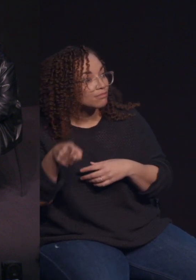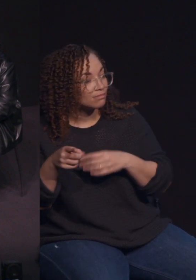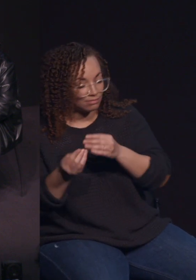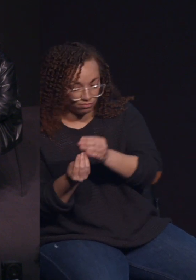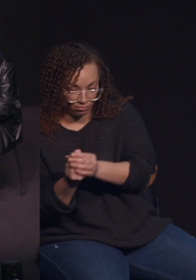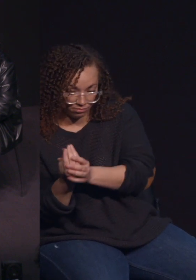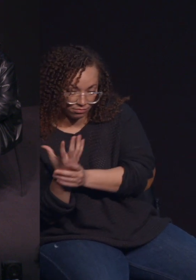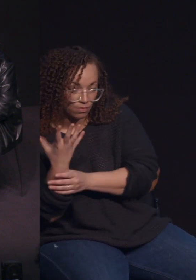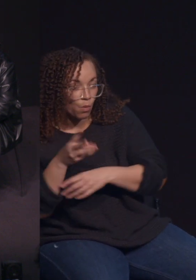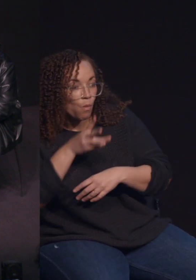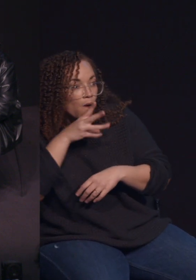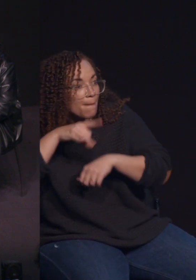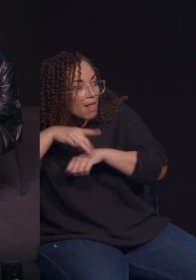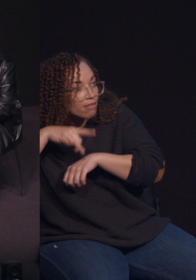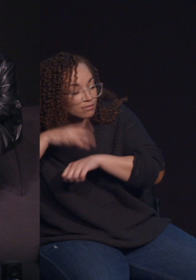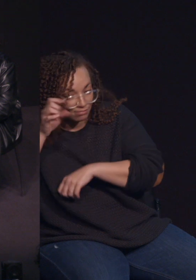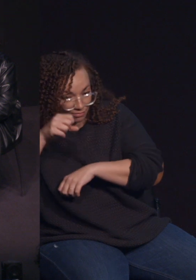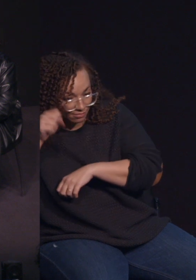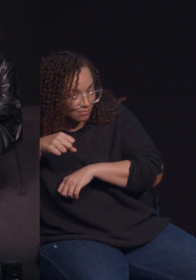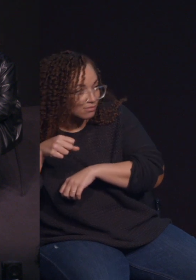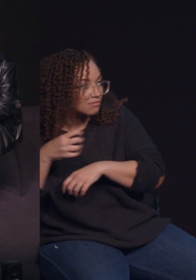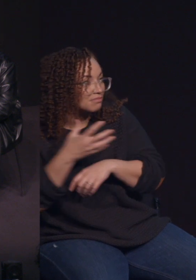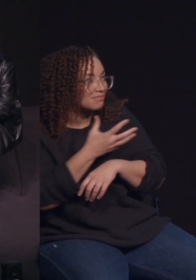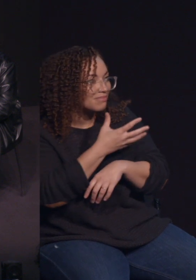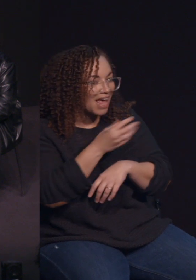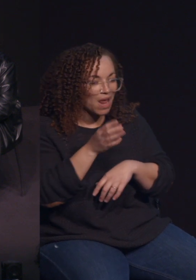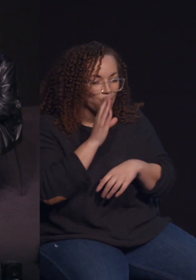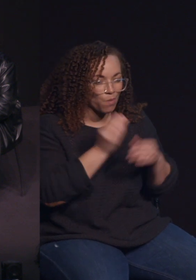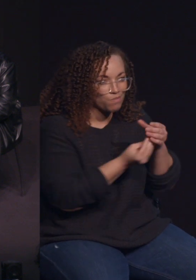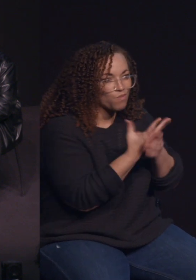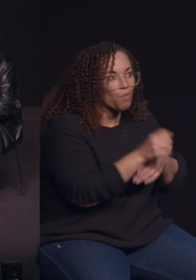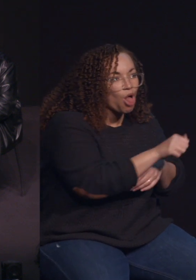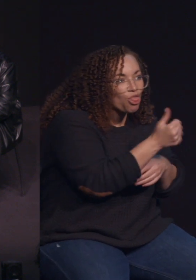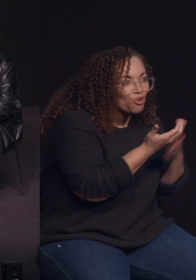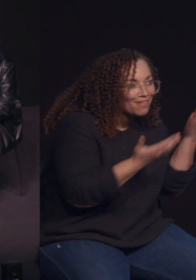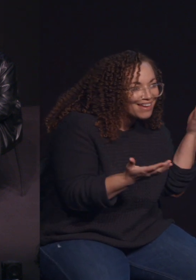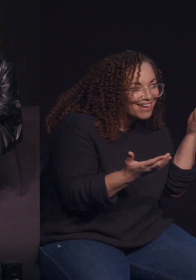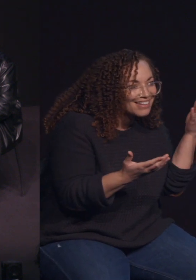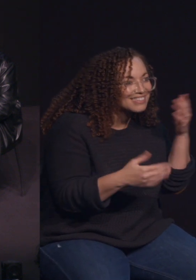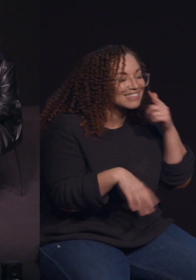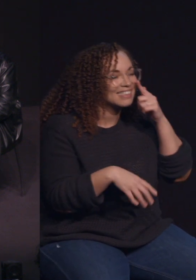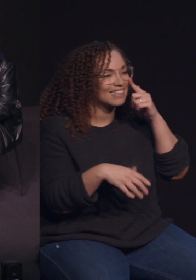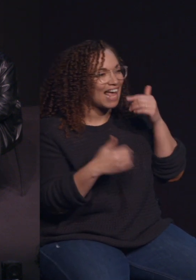every summer, we'd have the full pit barbecue hog going around